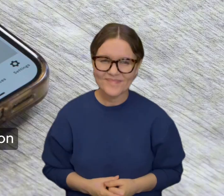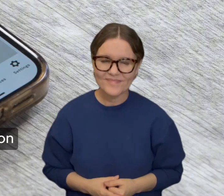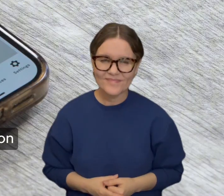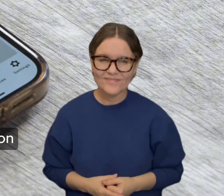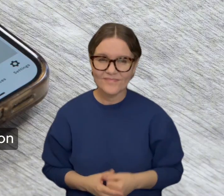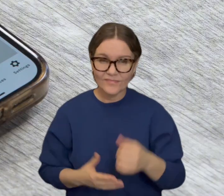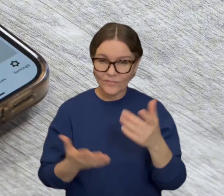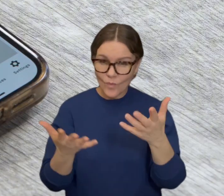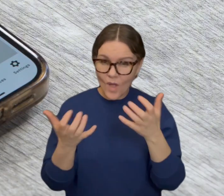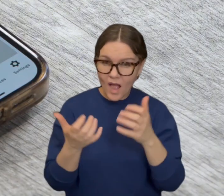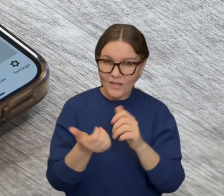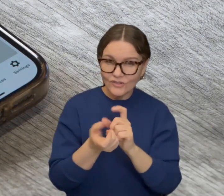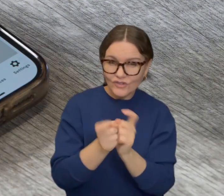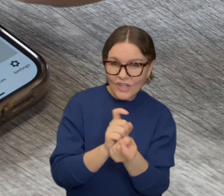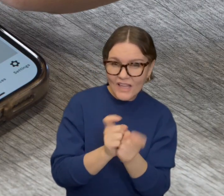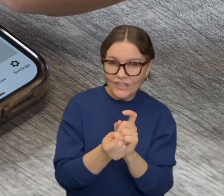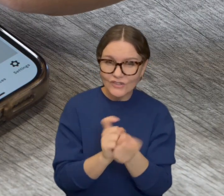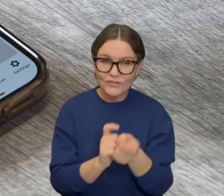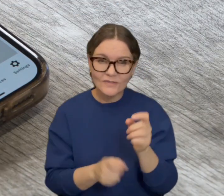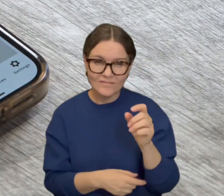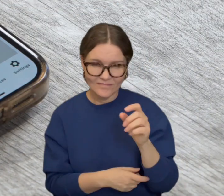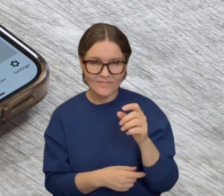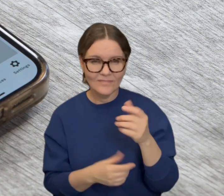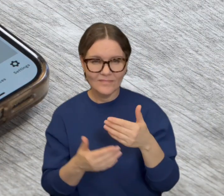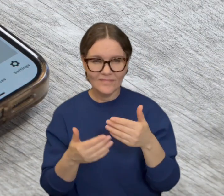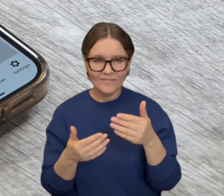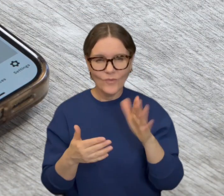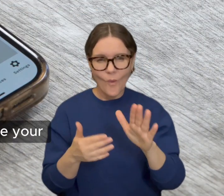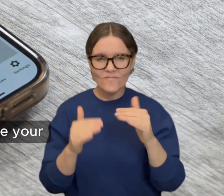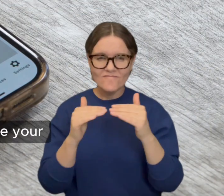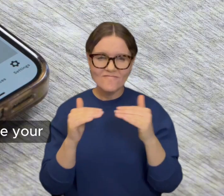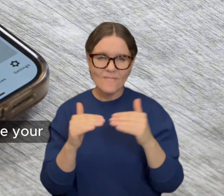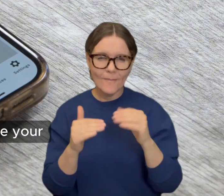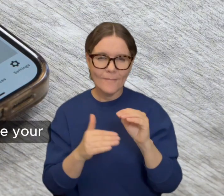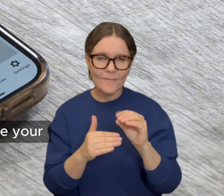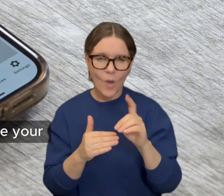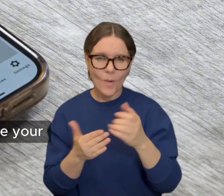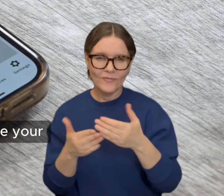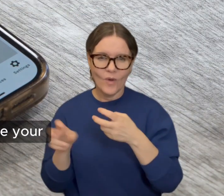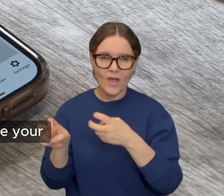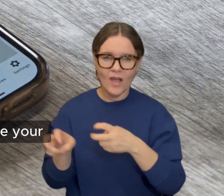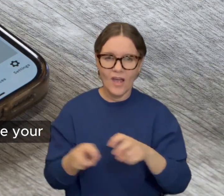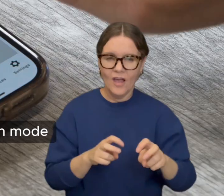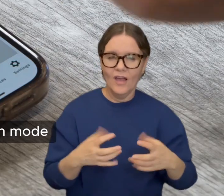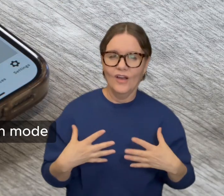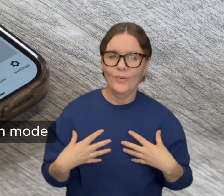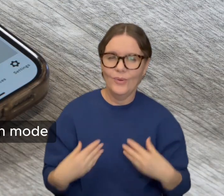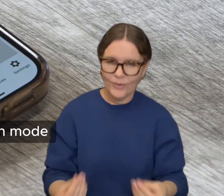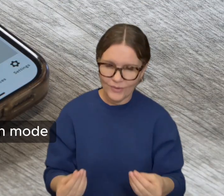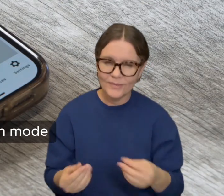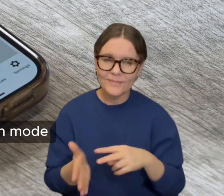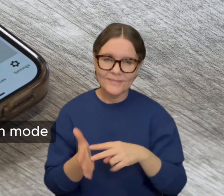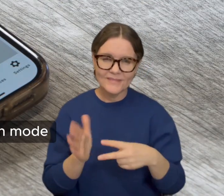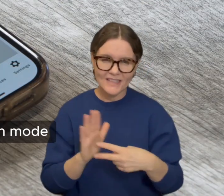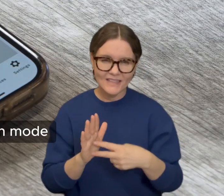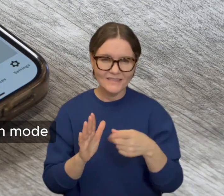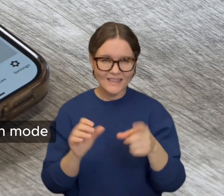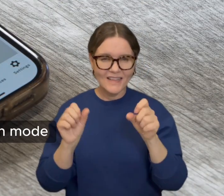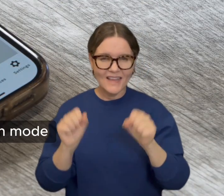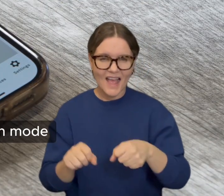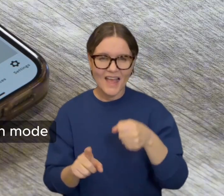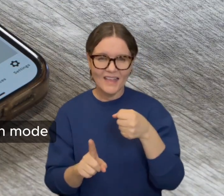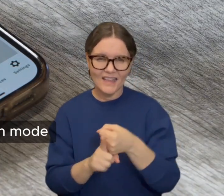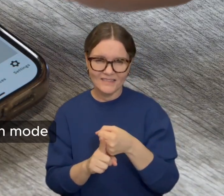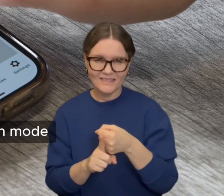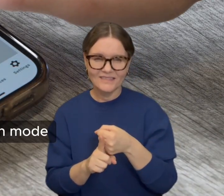button and if you would like to change your mode before it moves into expression mode on its own